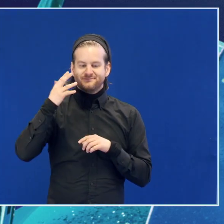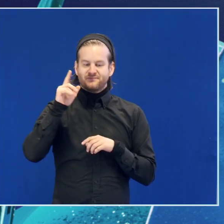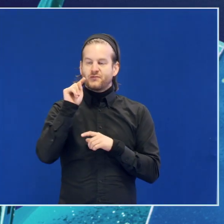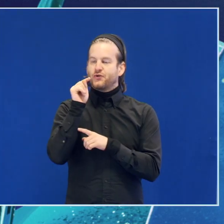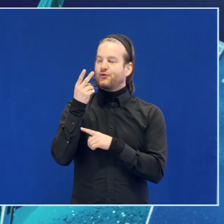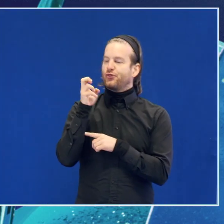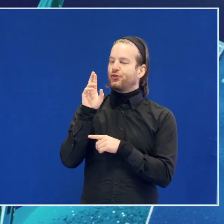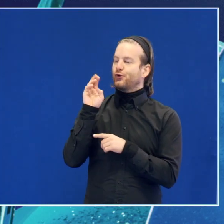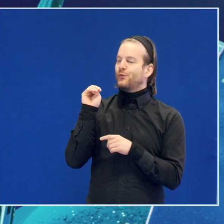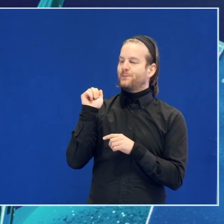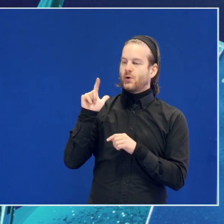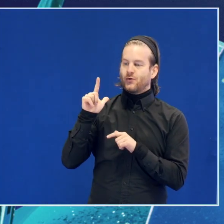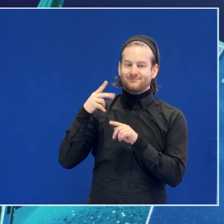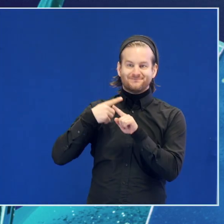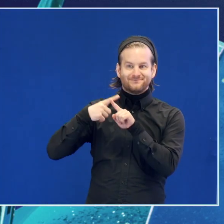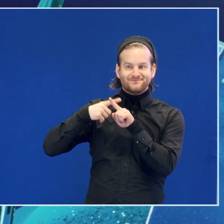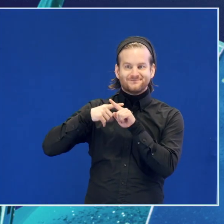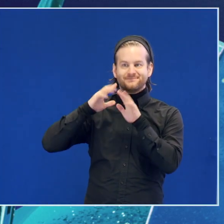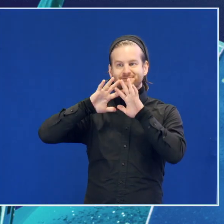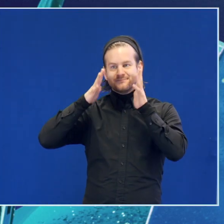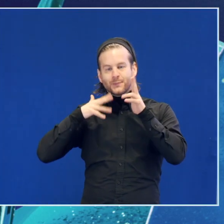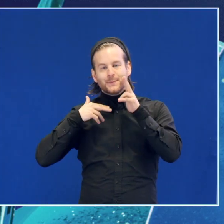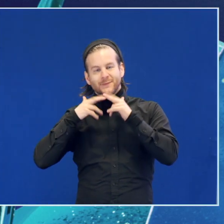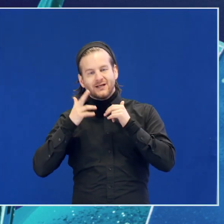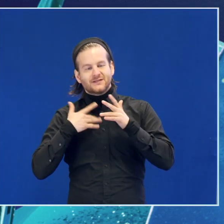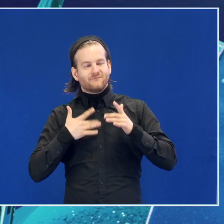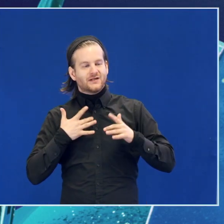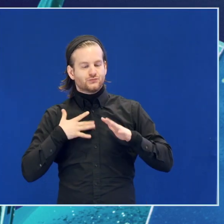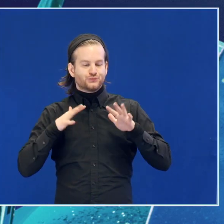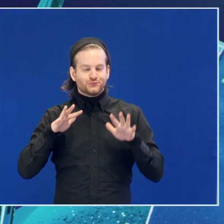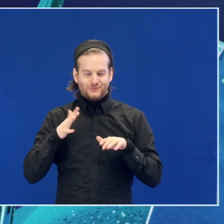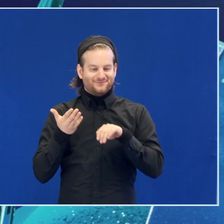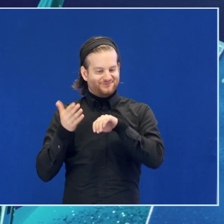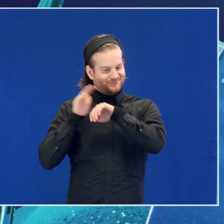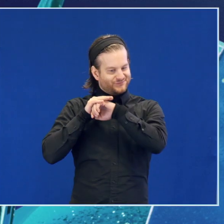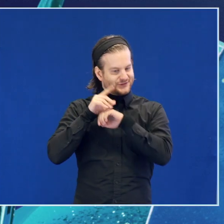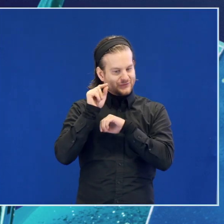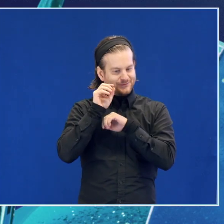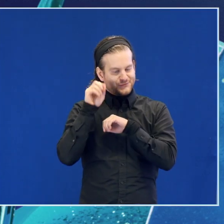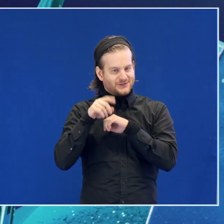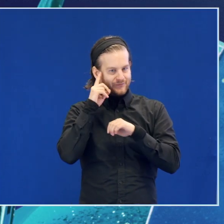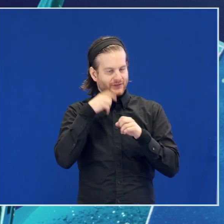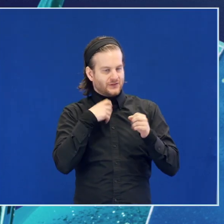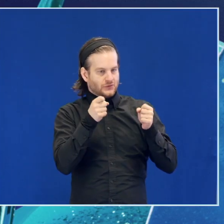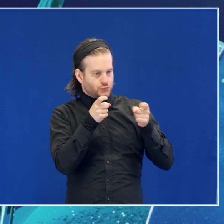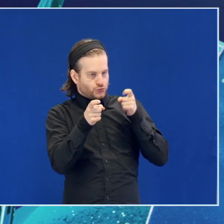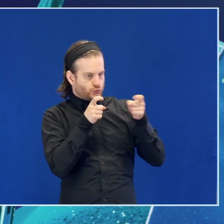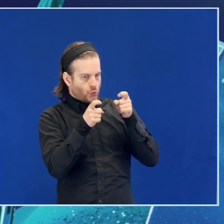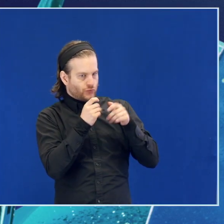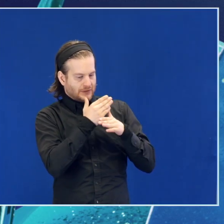And the biggest number on this slide is the 16% perceived increase in productivity.